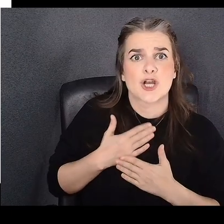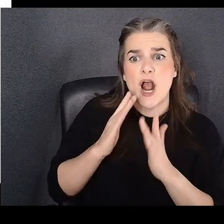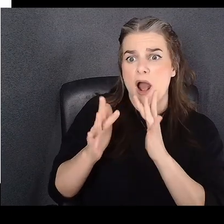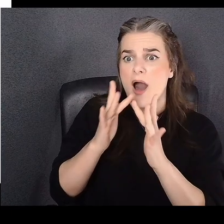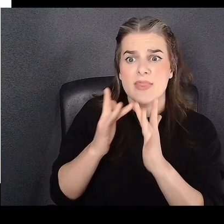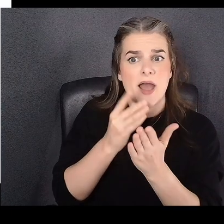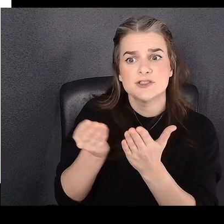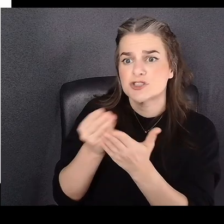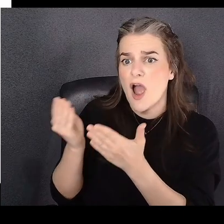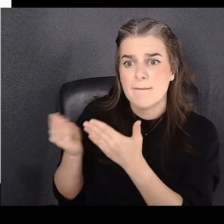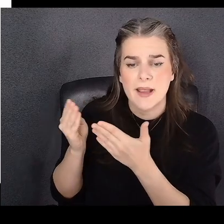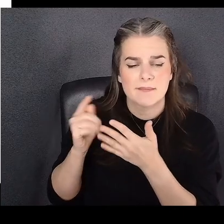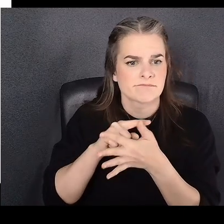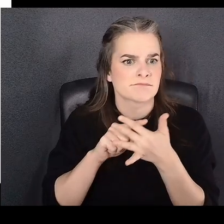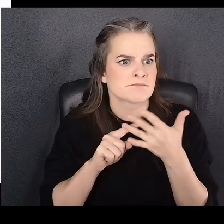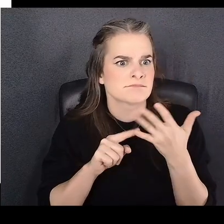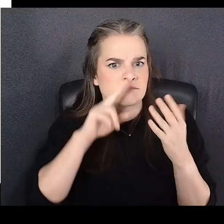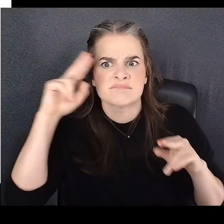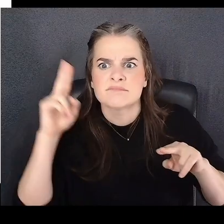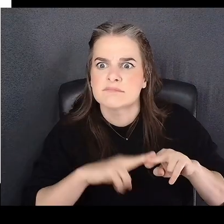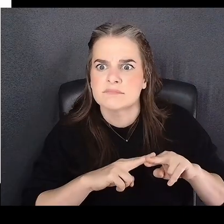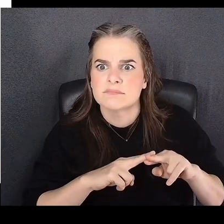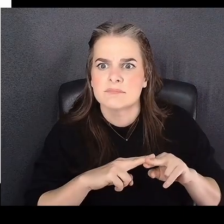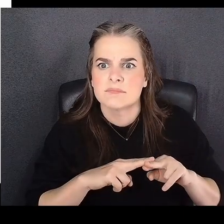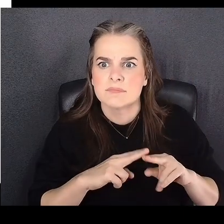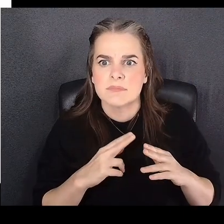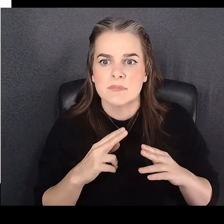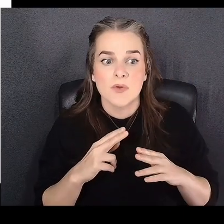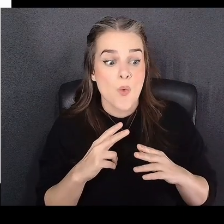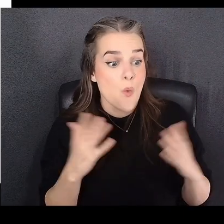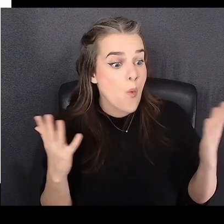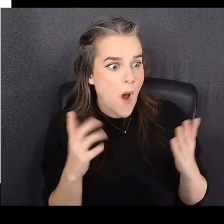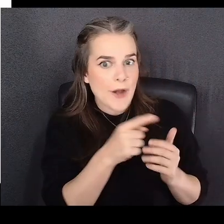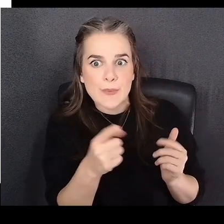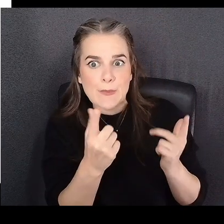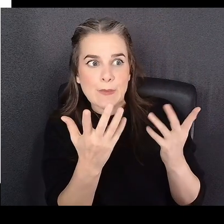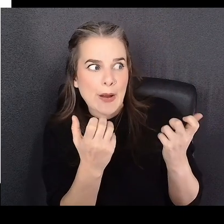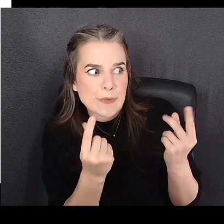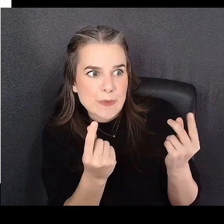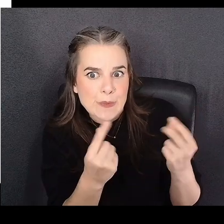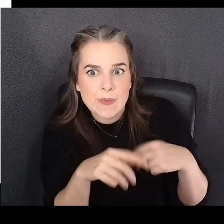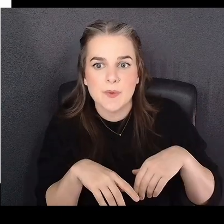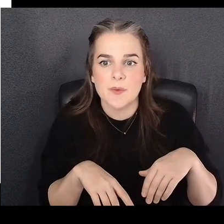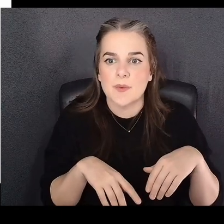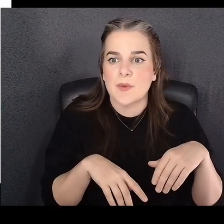It's really, what are you wanting to do, what services? And what challenges are you seeing?